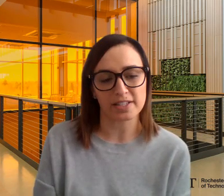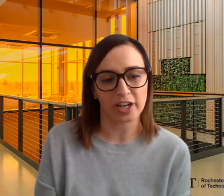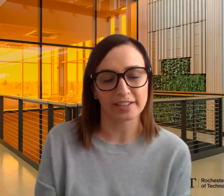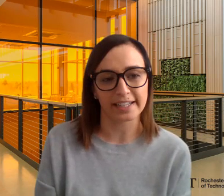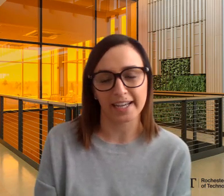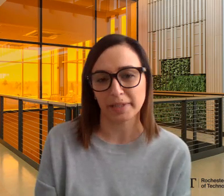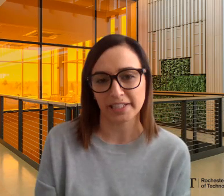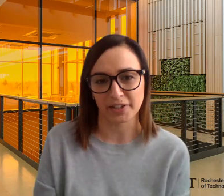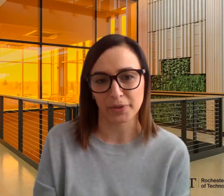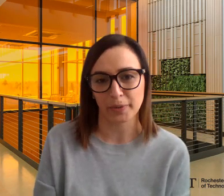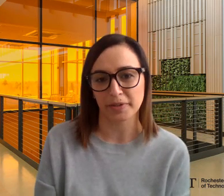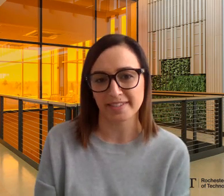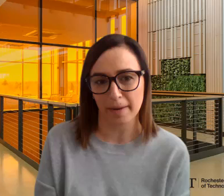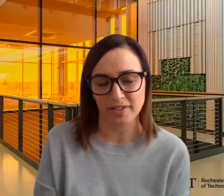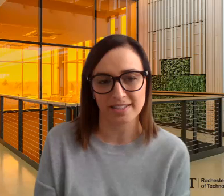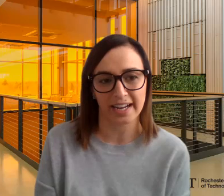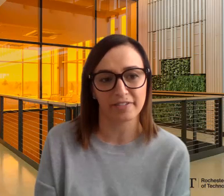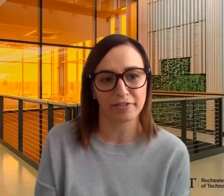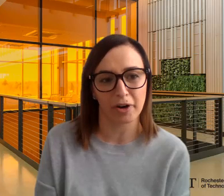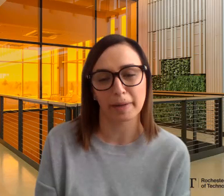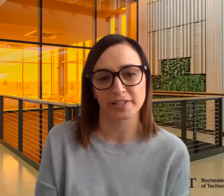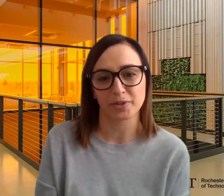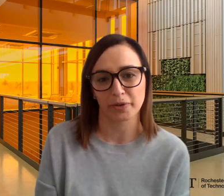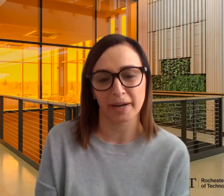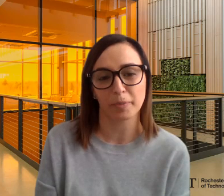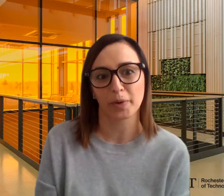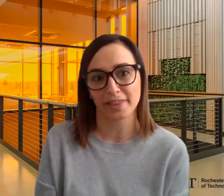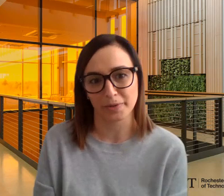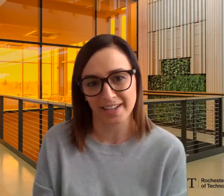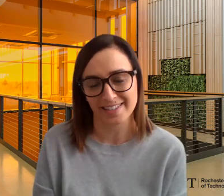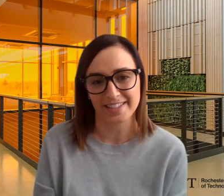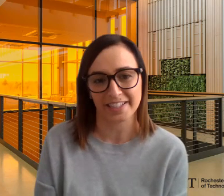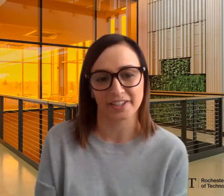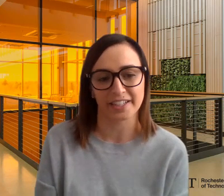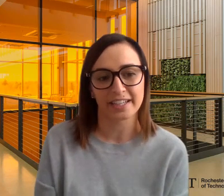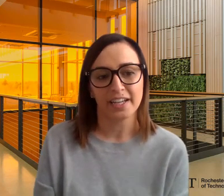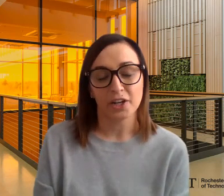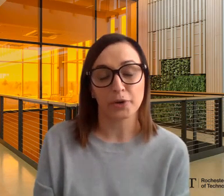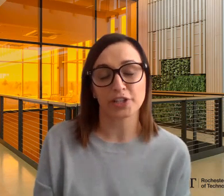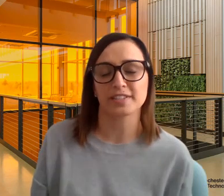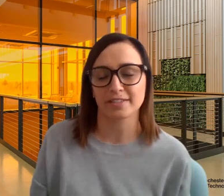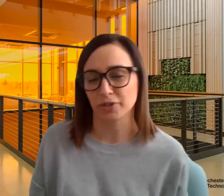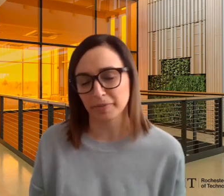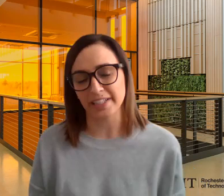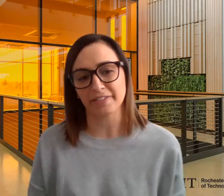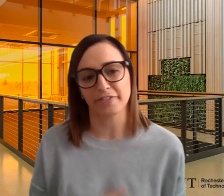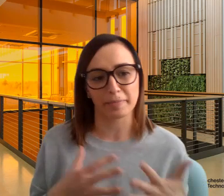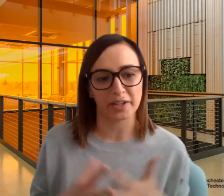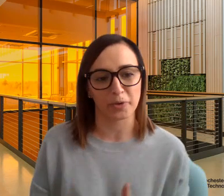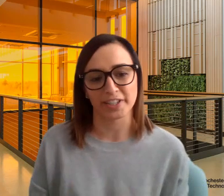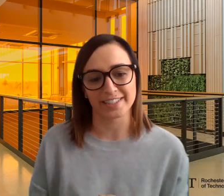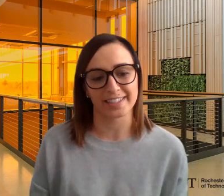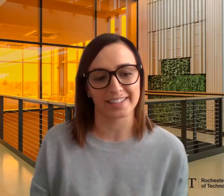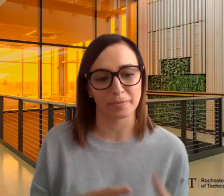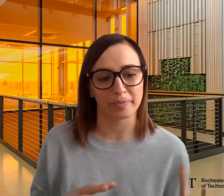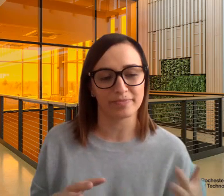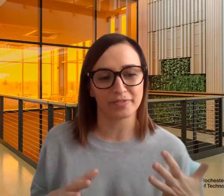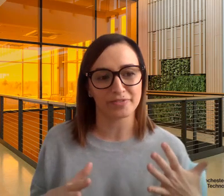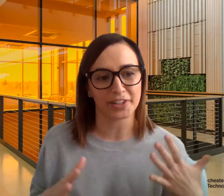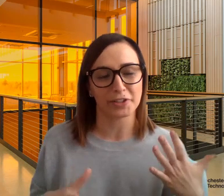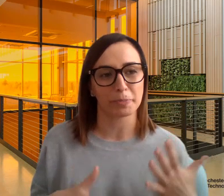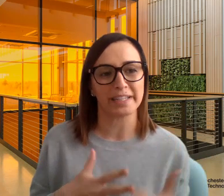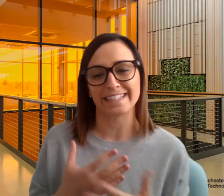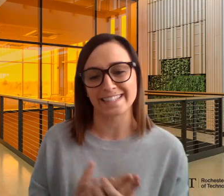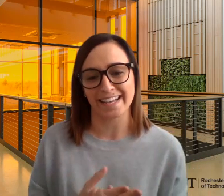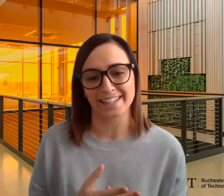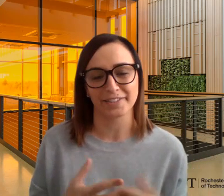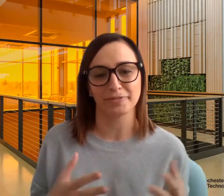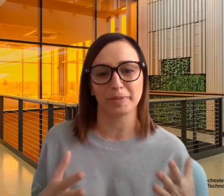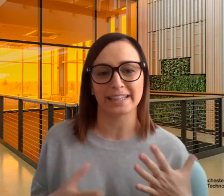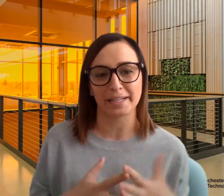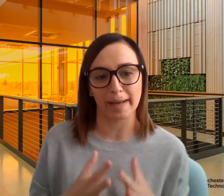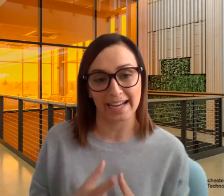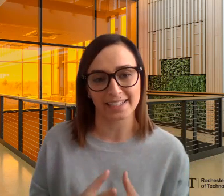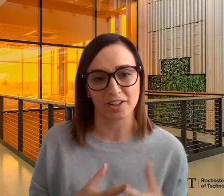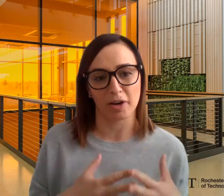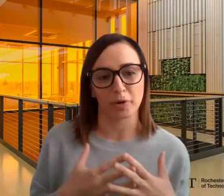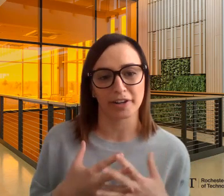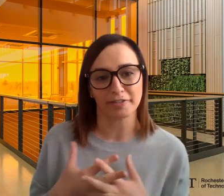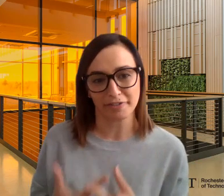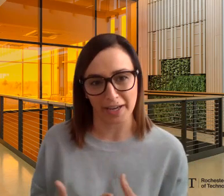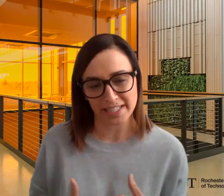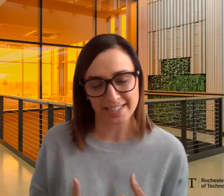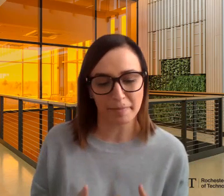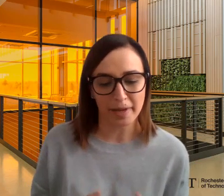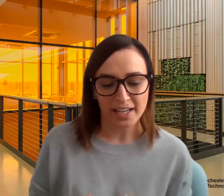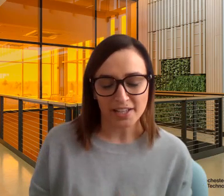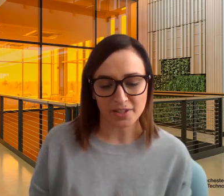child. I came here throughout the summers, and I have fond memories, growing up with those cousins here, and Croatia's extremely family-oriented and very European in the sense of being laid back and a lot more family time so I